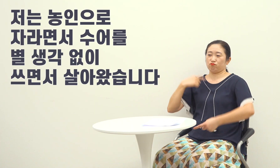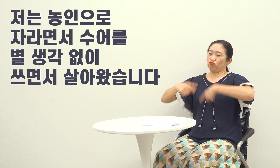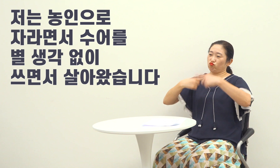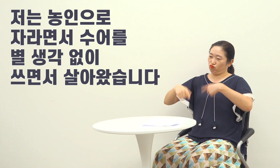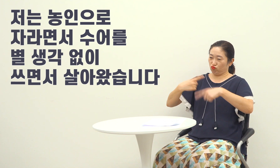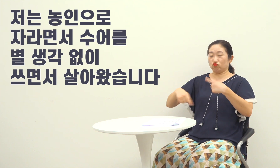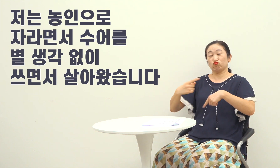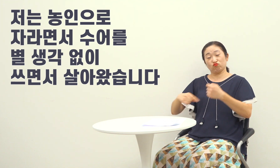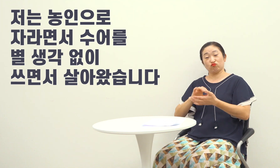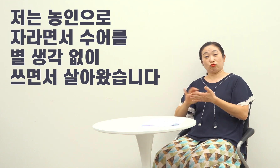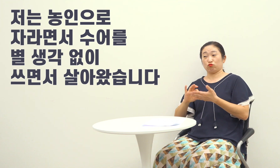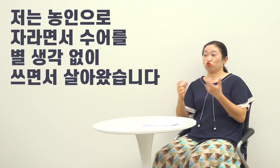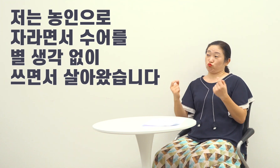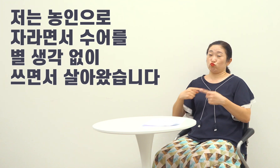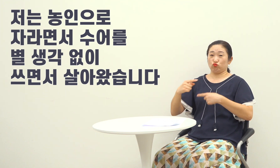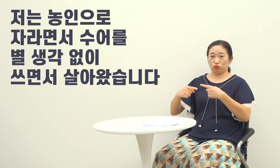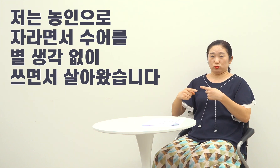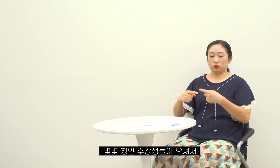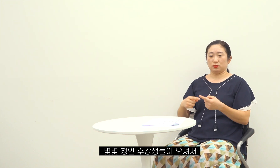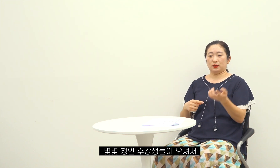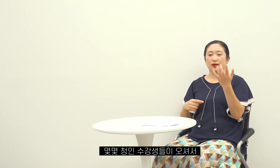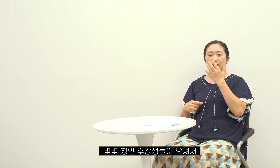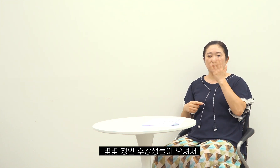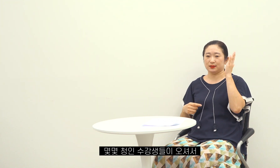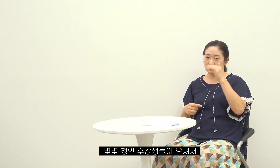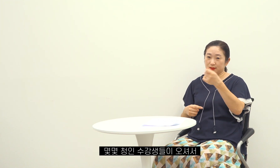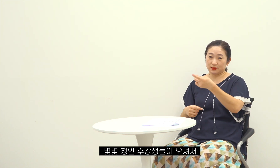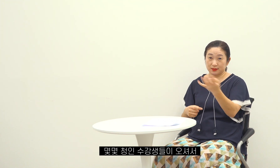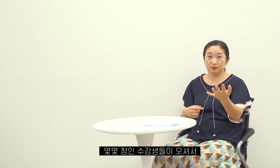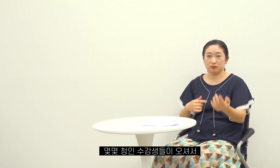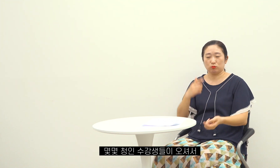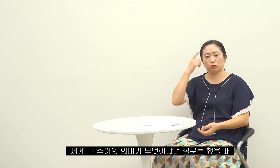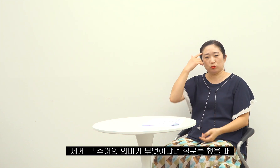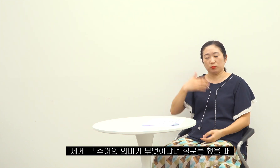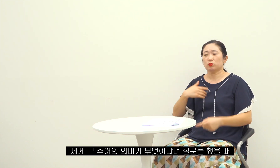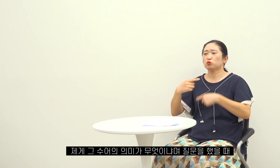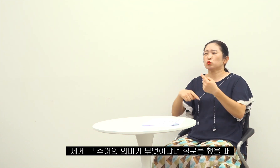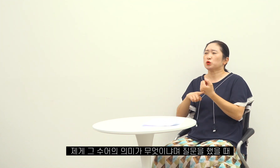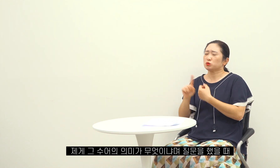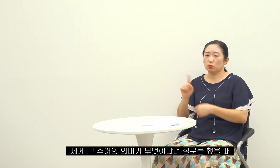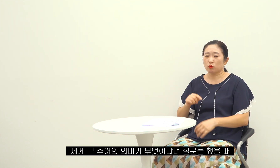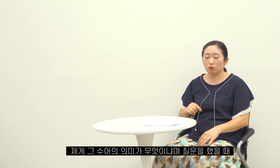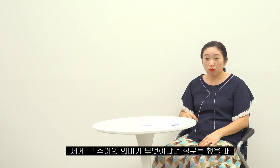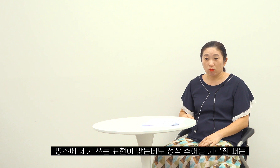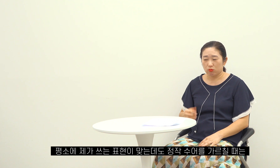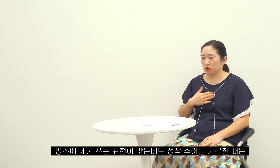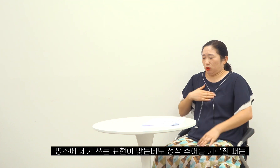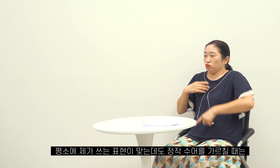I used sign language without much thought. When some hearing students came and asked me what the meaning of the sign language was,